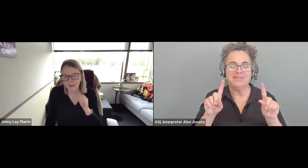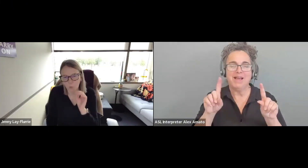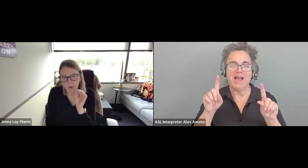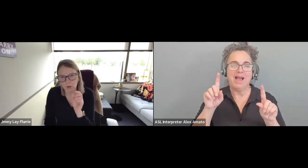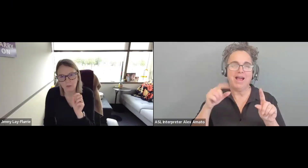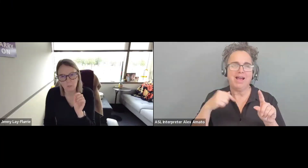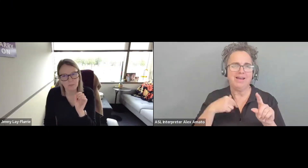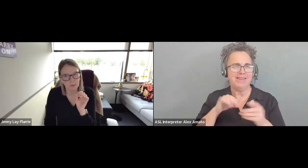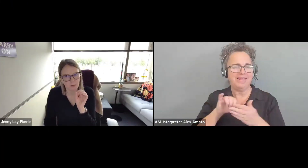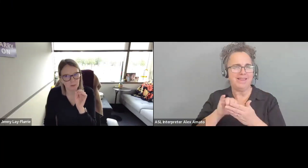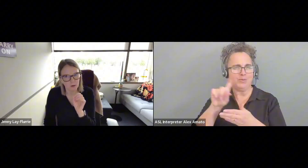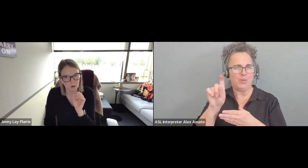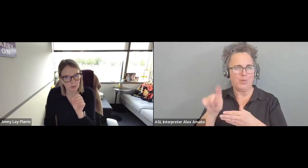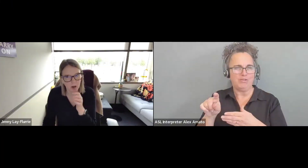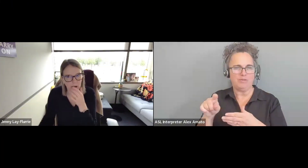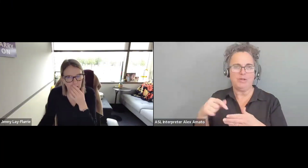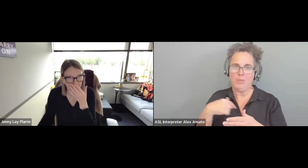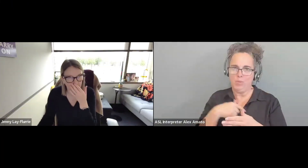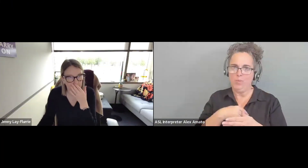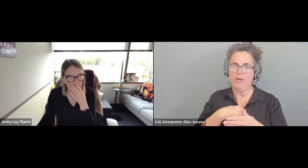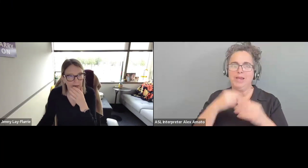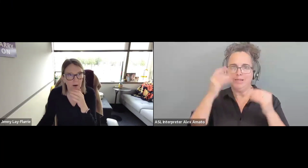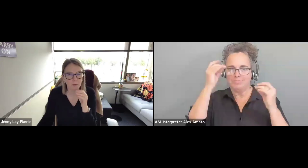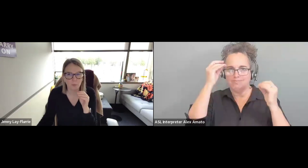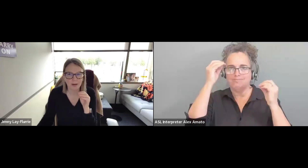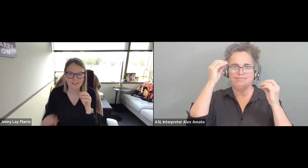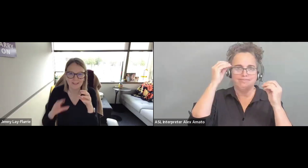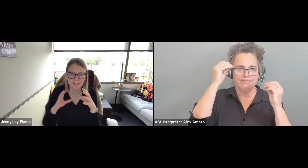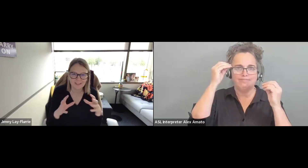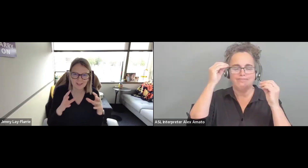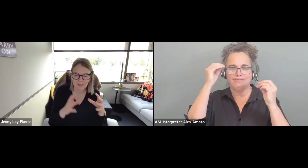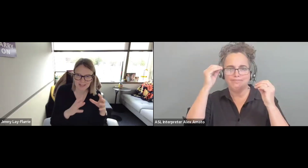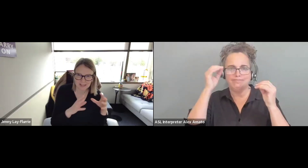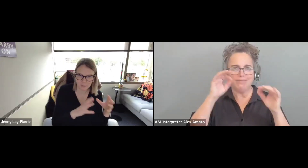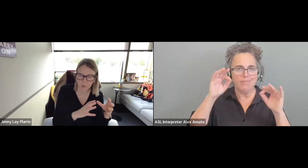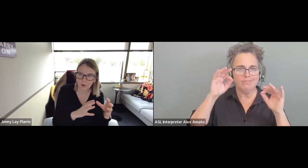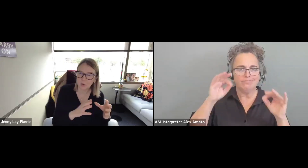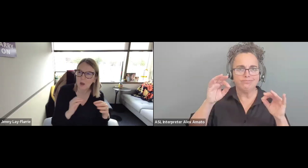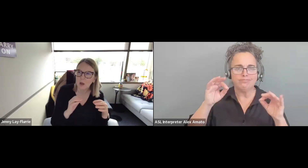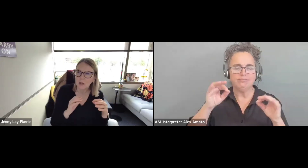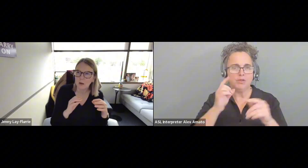that's a question that we've spent a long time figuring out the right systematic approach.